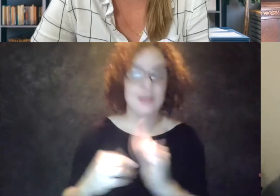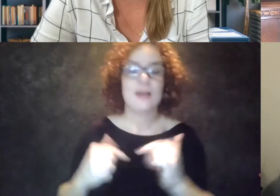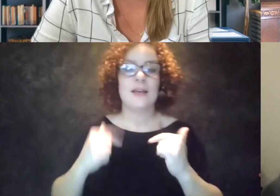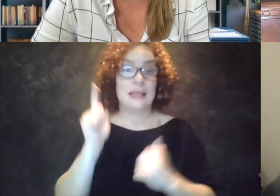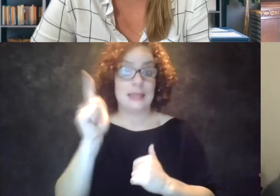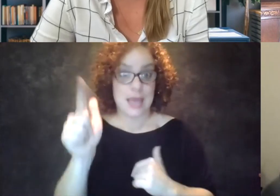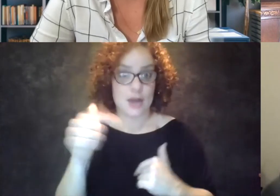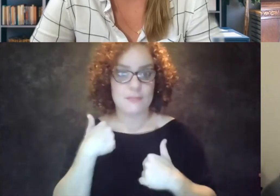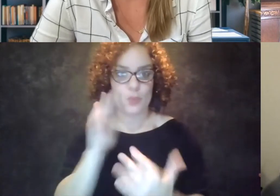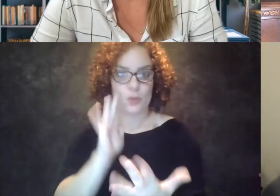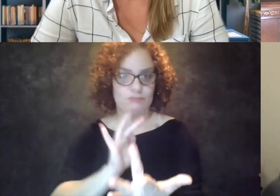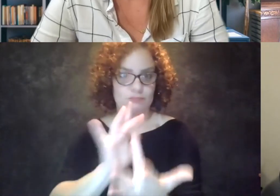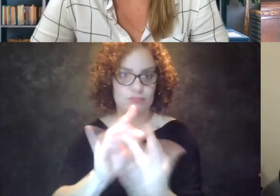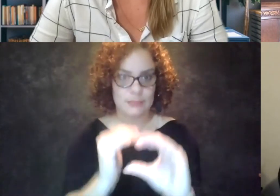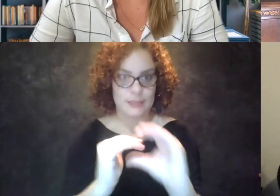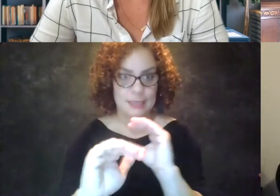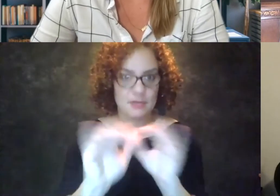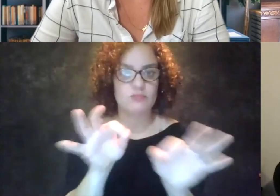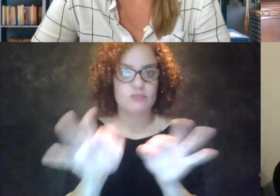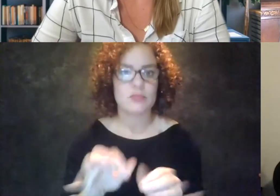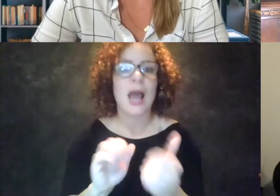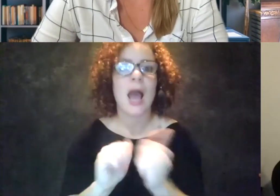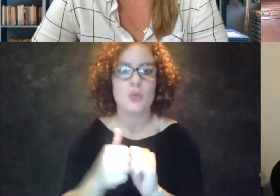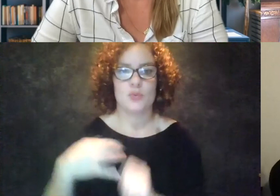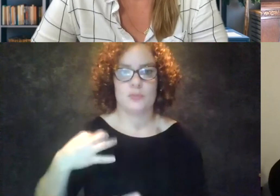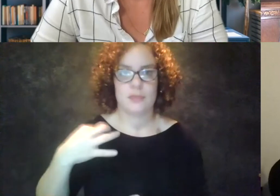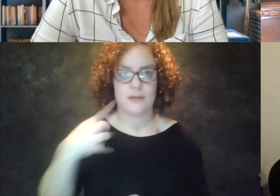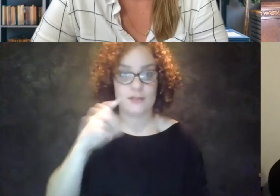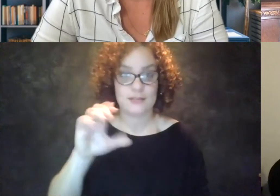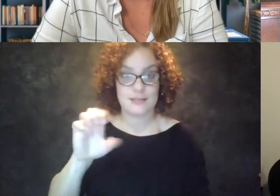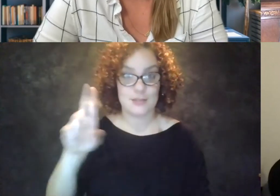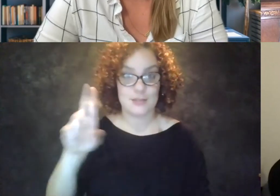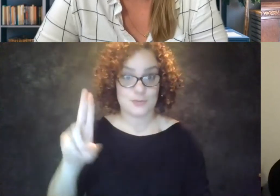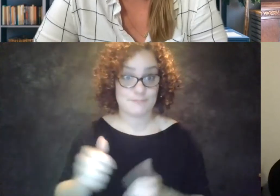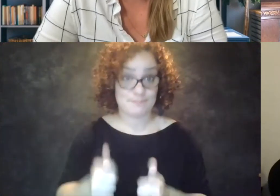to have some more information about how to apply for those CEUs. And if you have questions